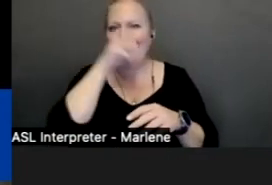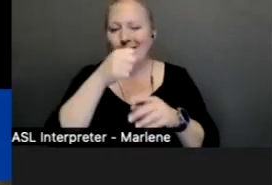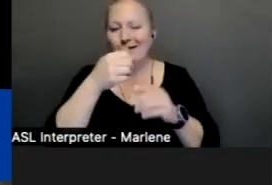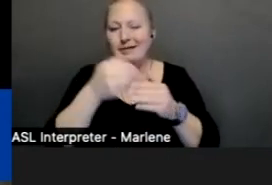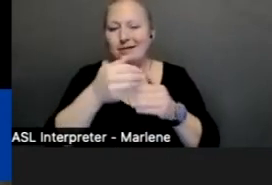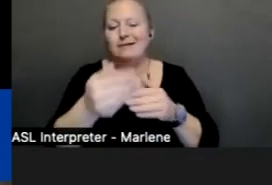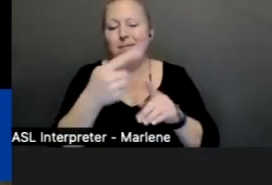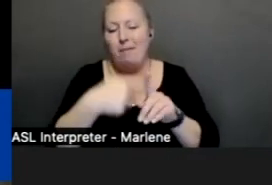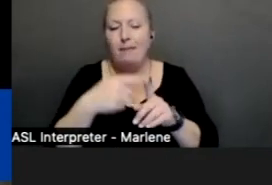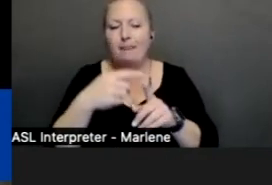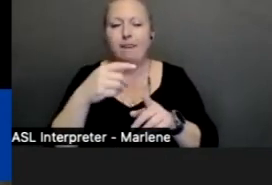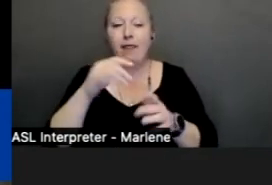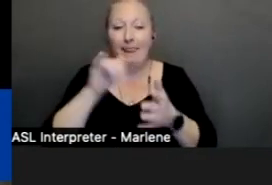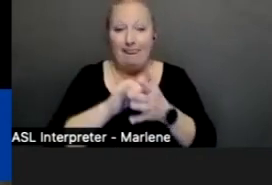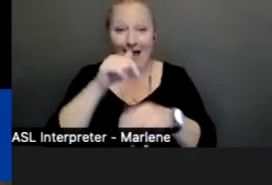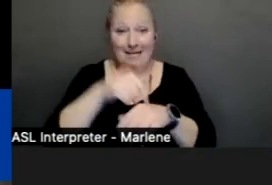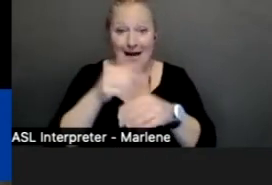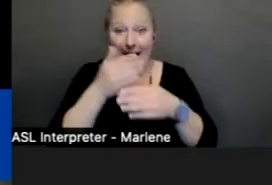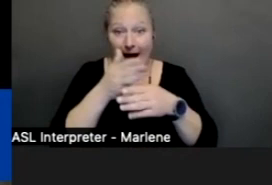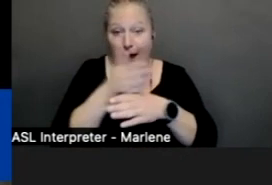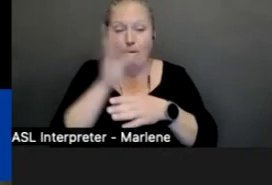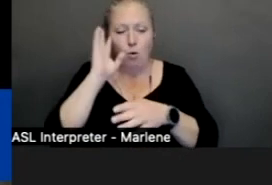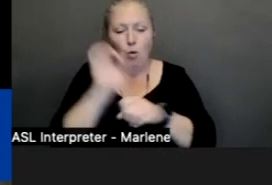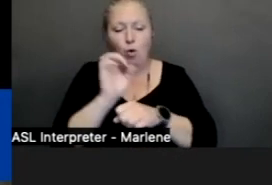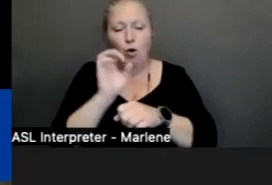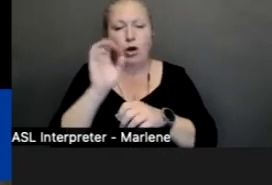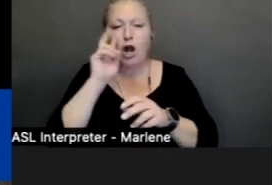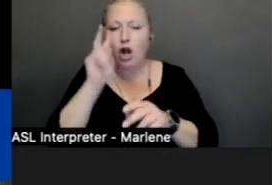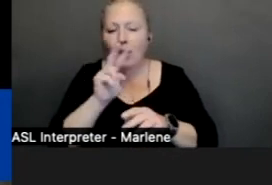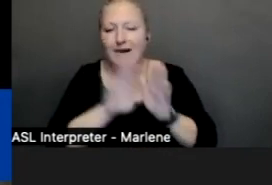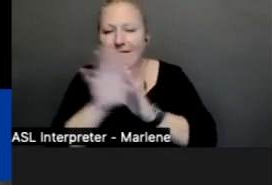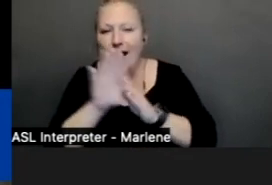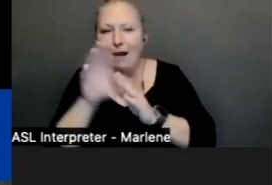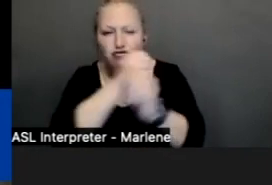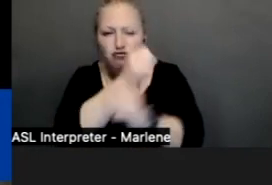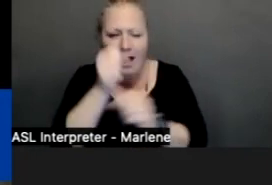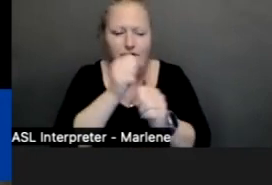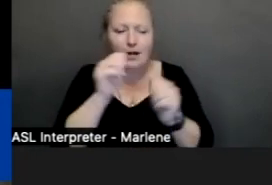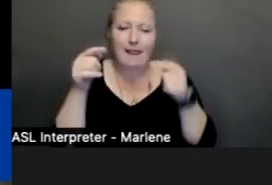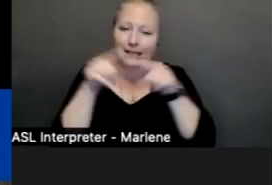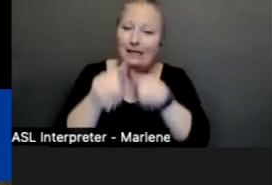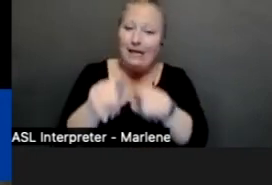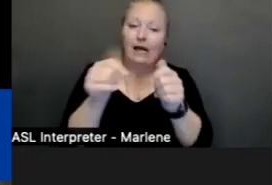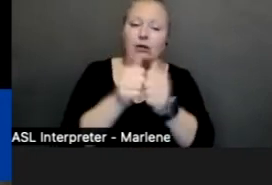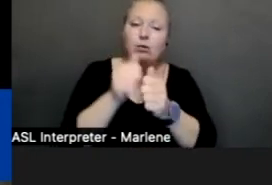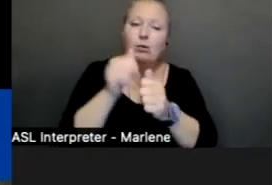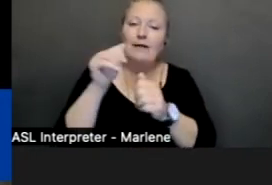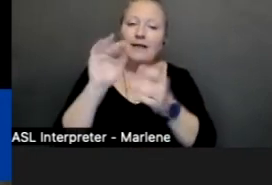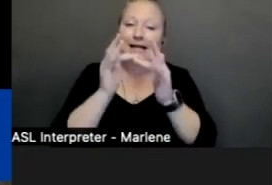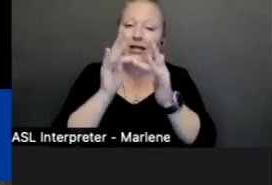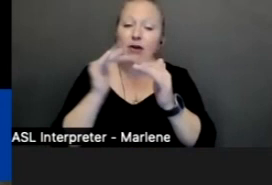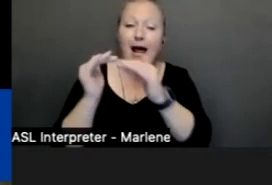interim we'll be looking at developing strategies that align with the digital equity priorities.